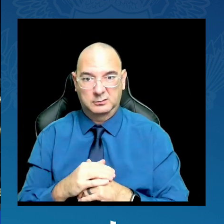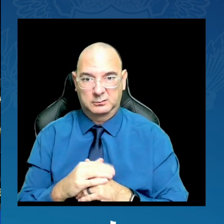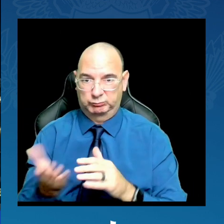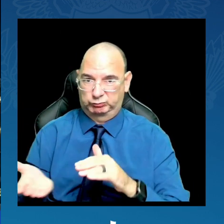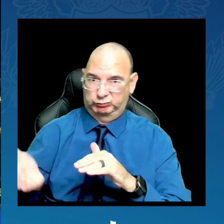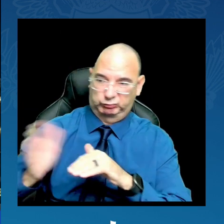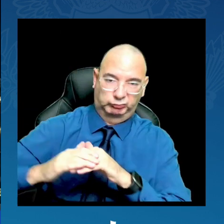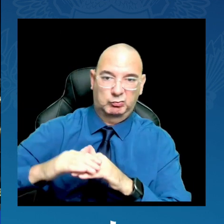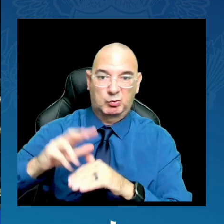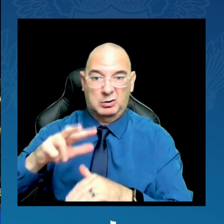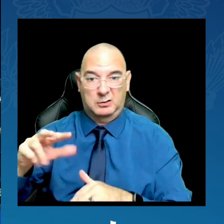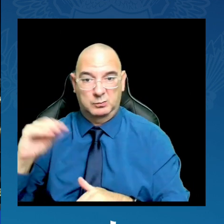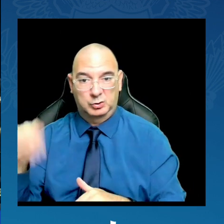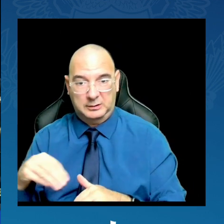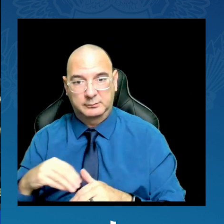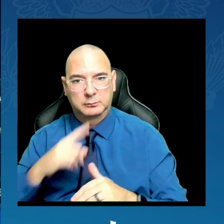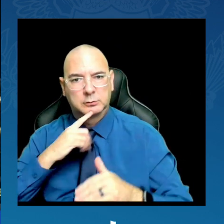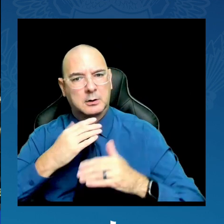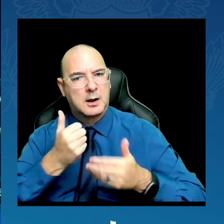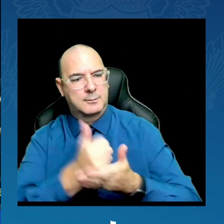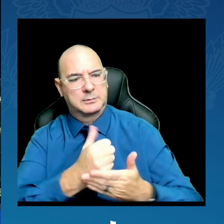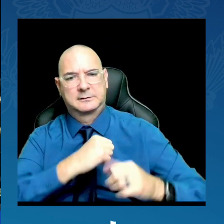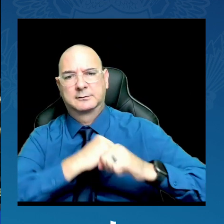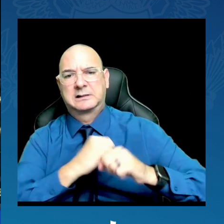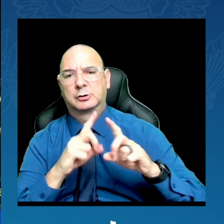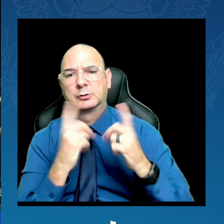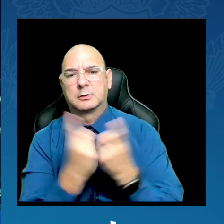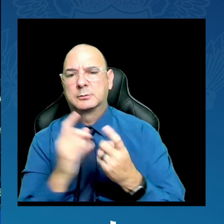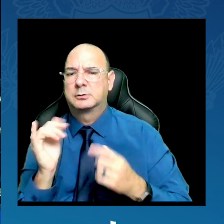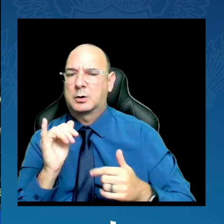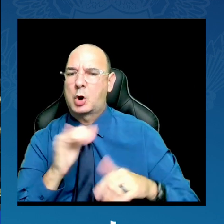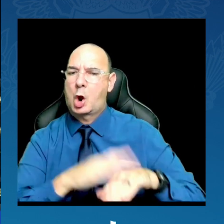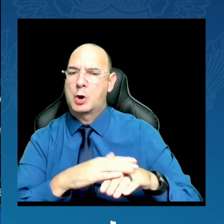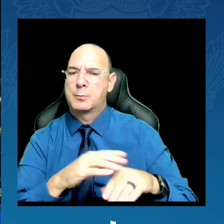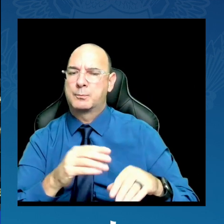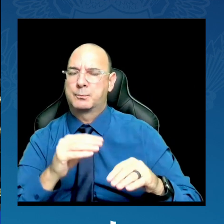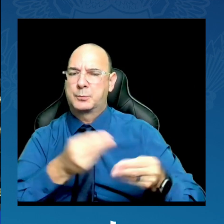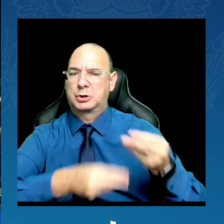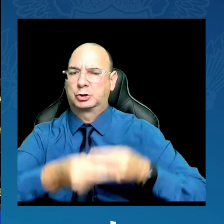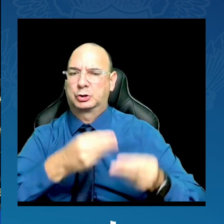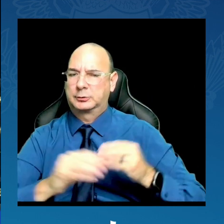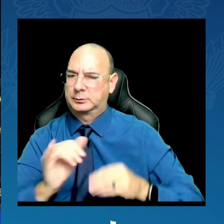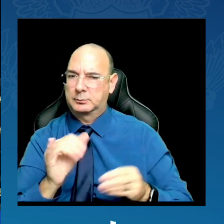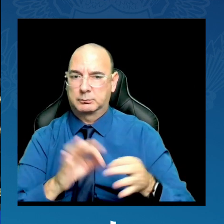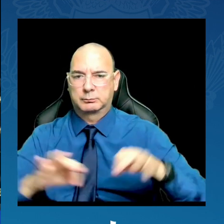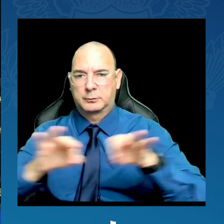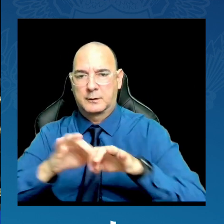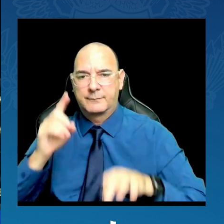where we also increased the budget for vital space capabilities. So taken together, these investments are critical